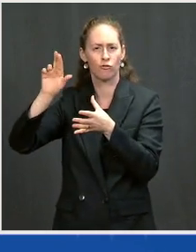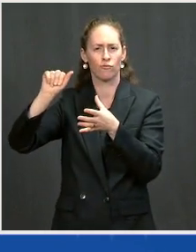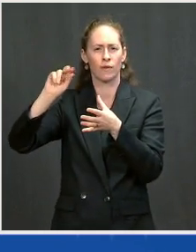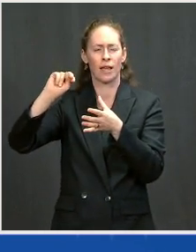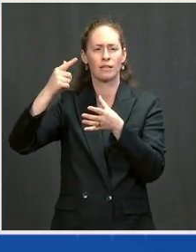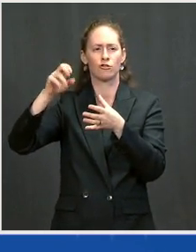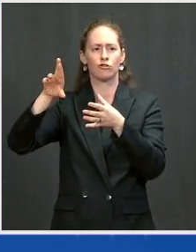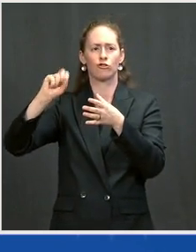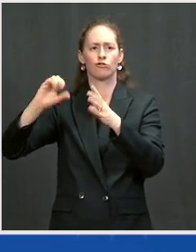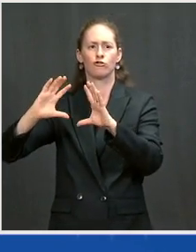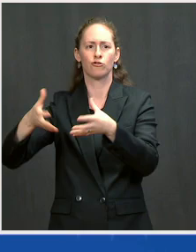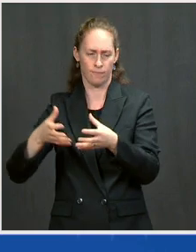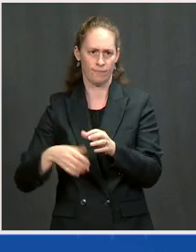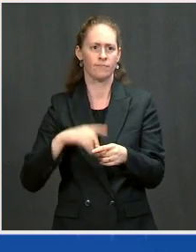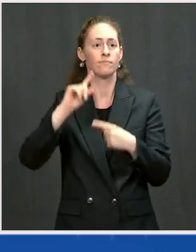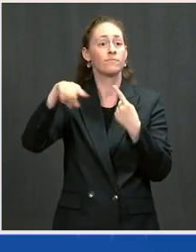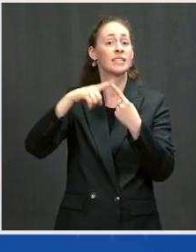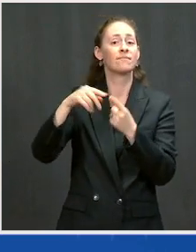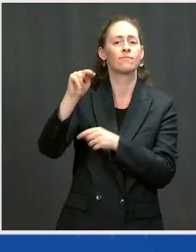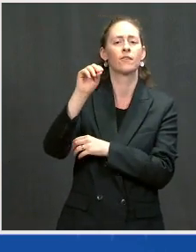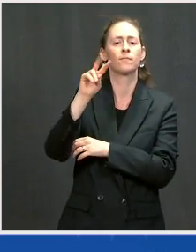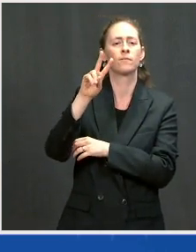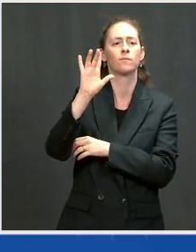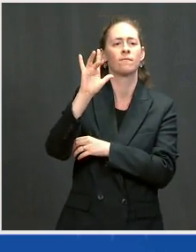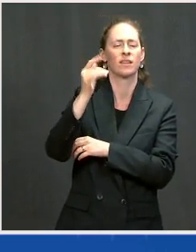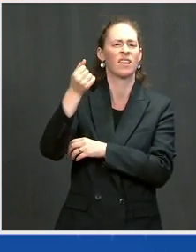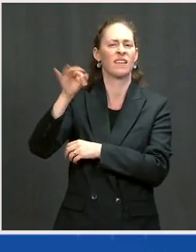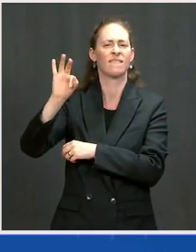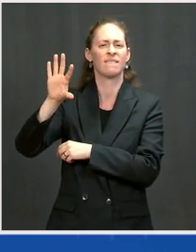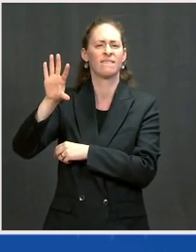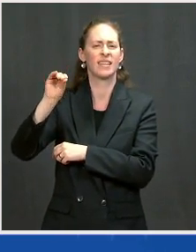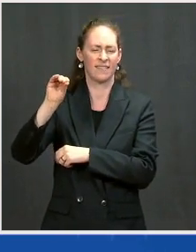1950 through 26 November, 1950 in Korea.